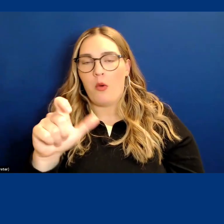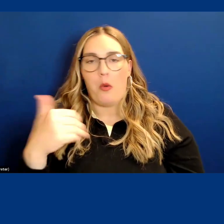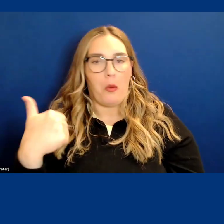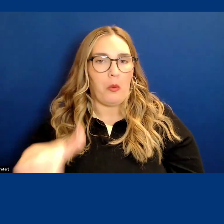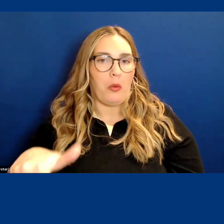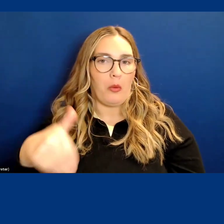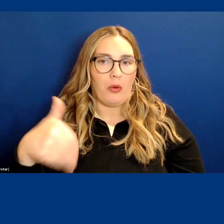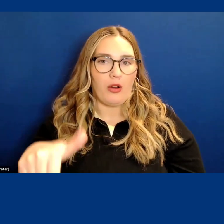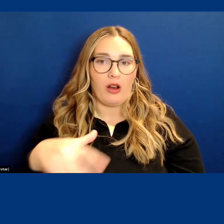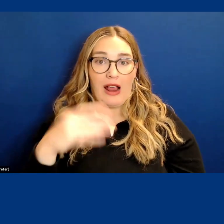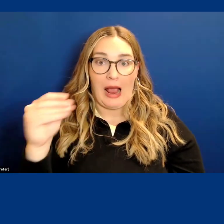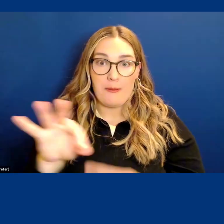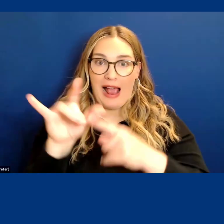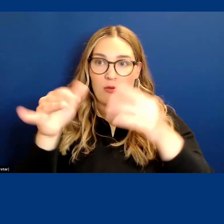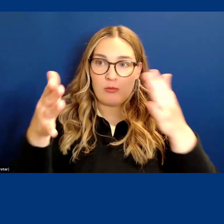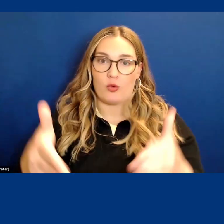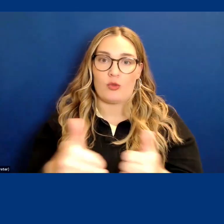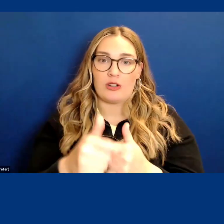person with a disability. And I want to thank you